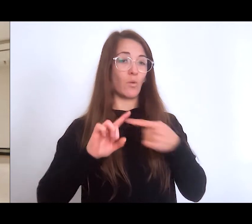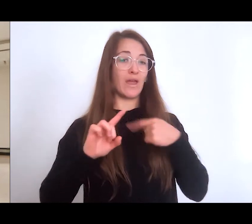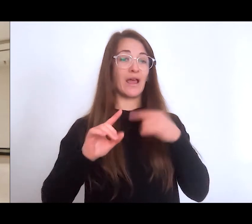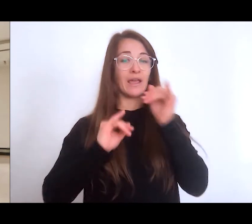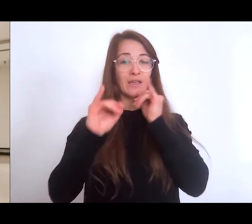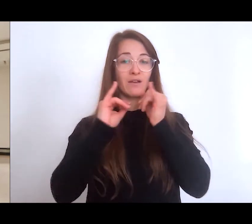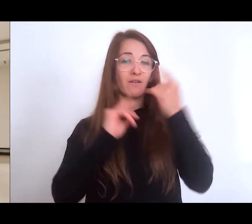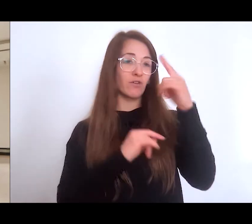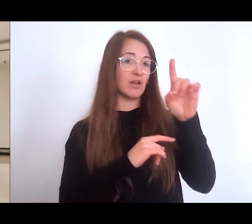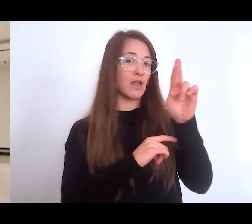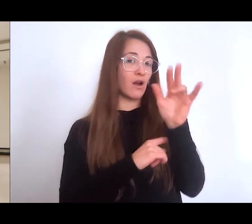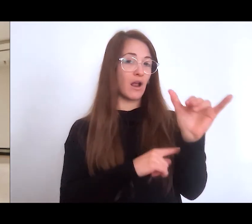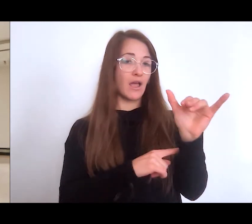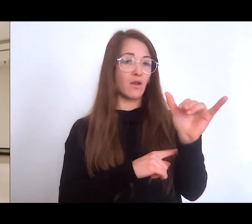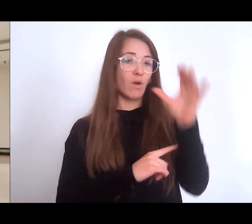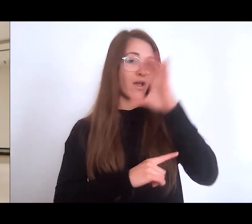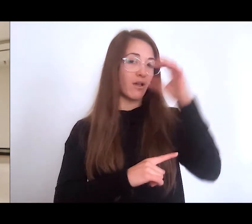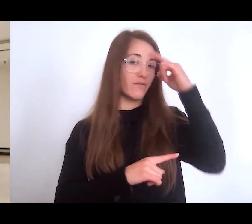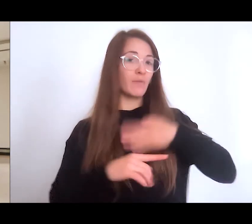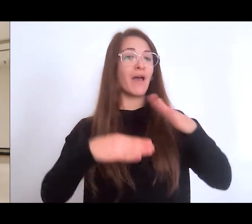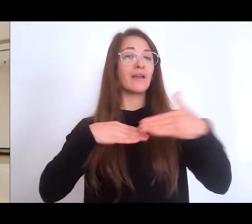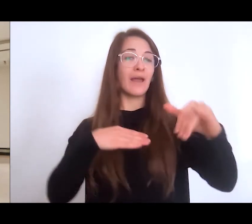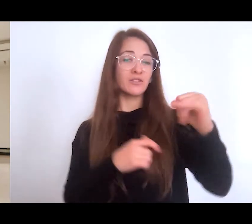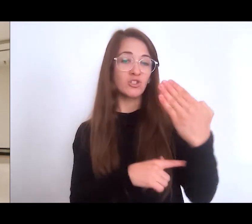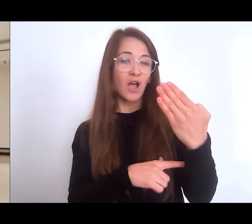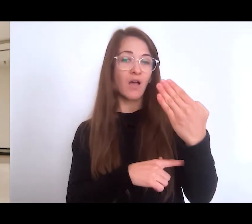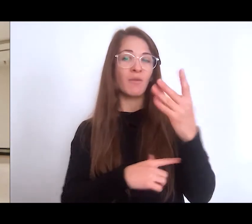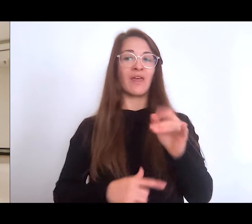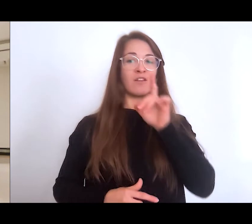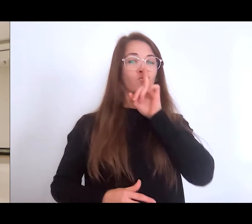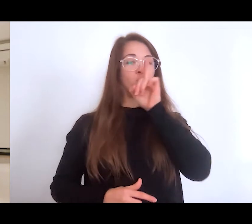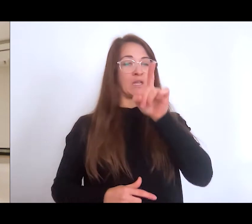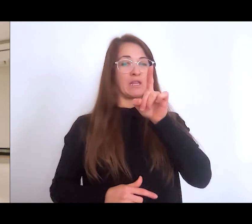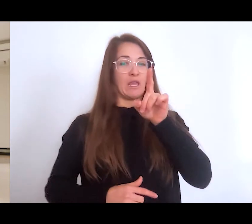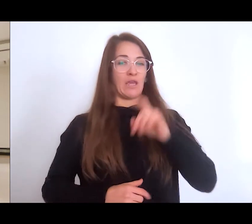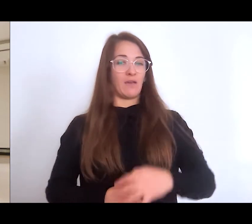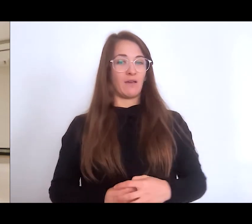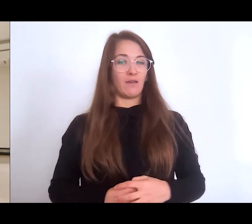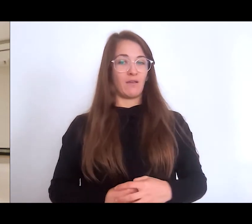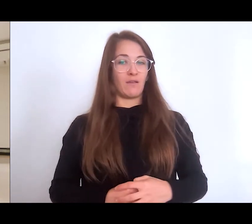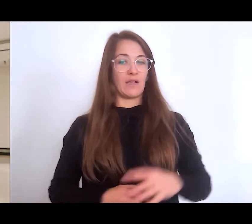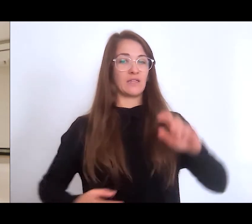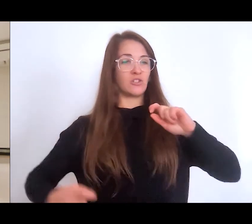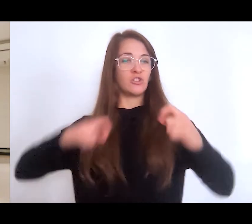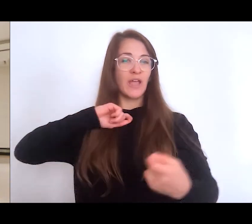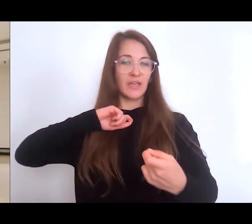WHEN I SAID THAT I INTRODUCED TO DRNY I WAS LOOKING AT MY NEXT